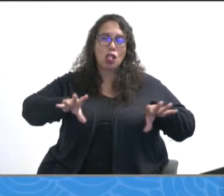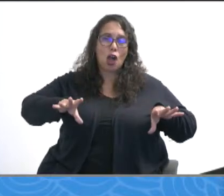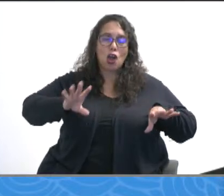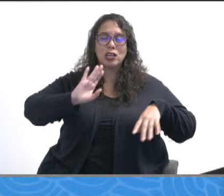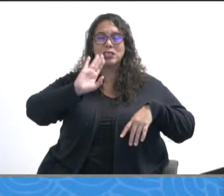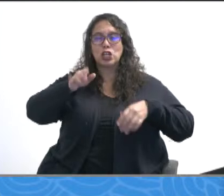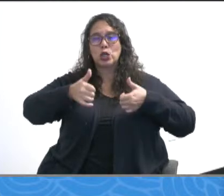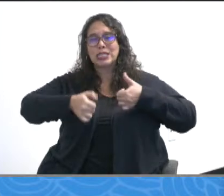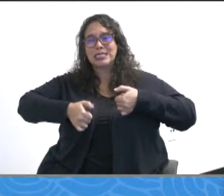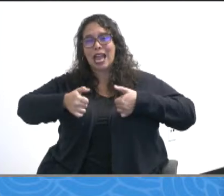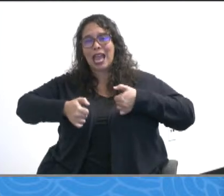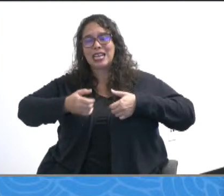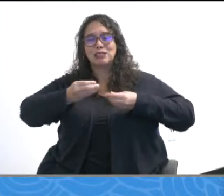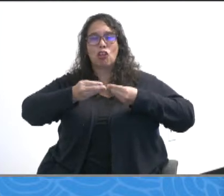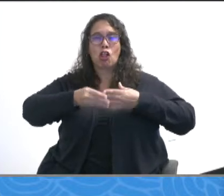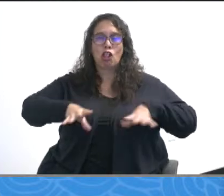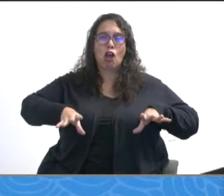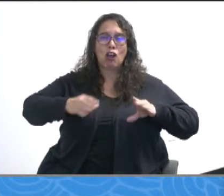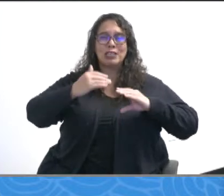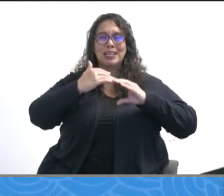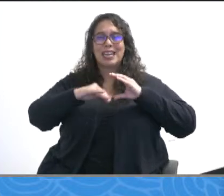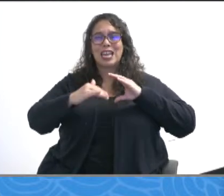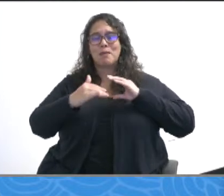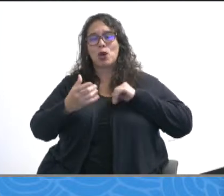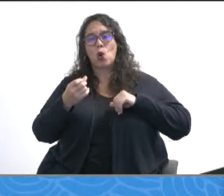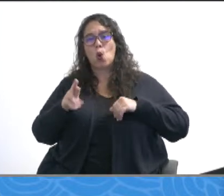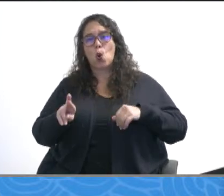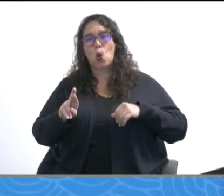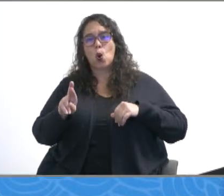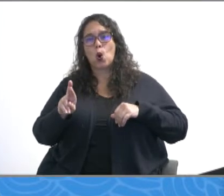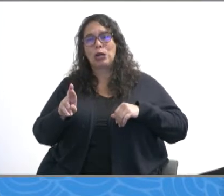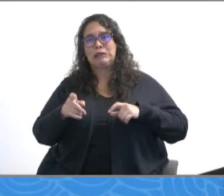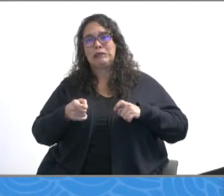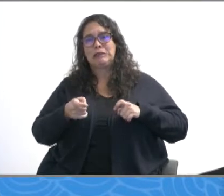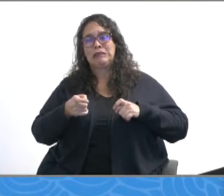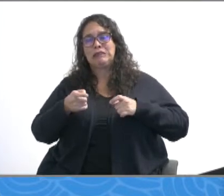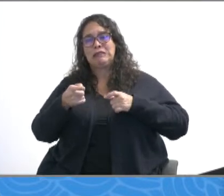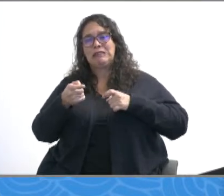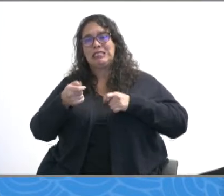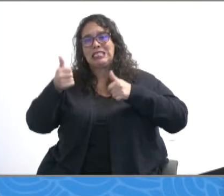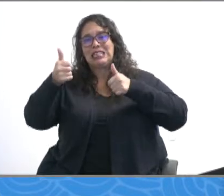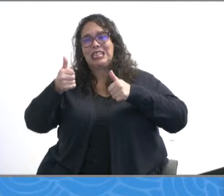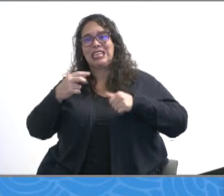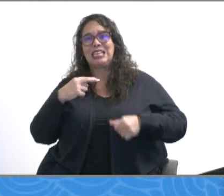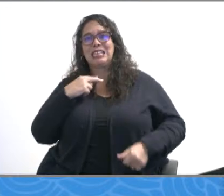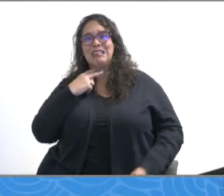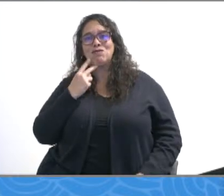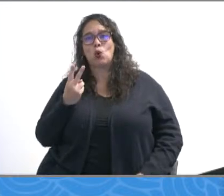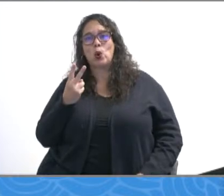in your emails or accidentally erased a voicemail, you can find it on that website.